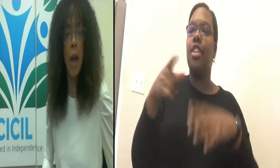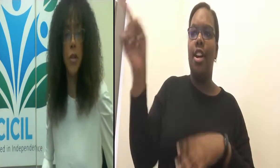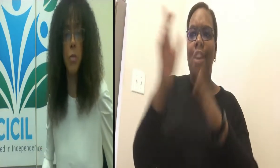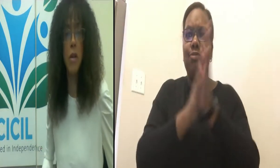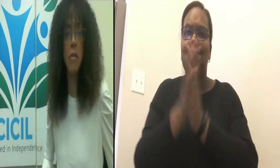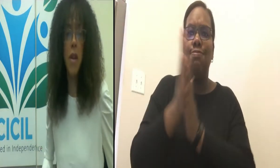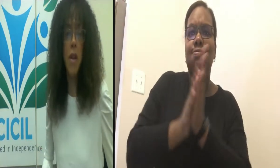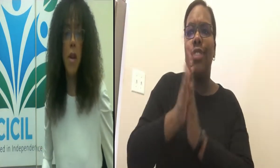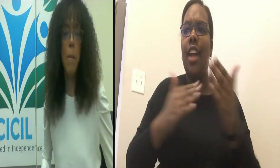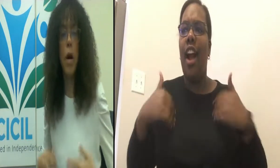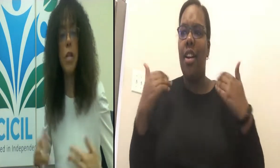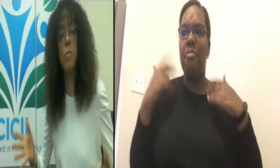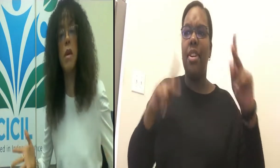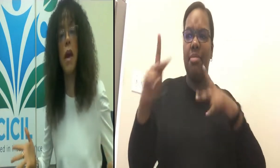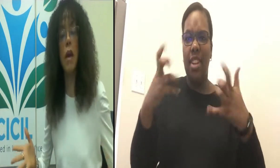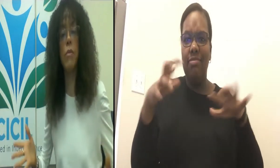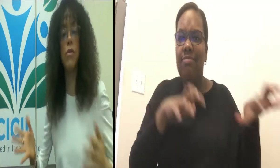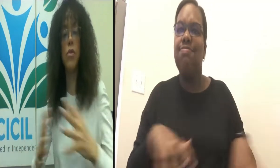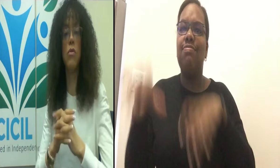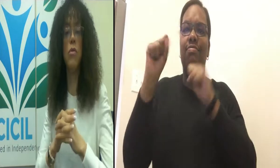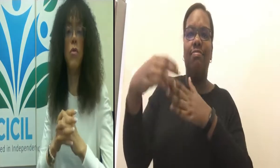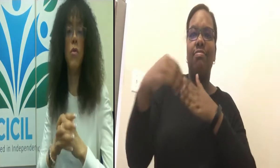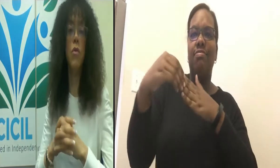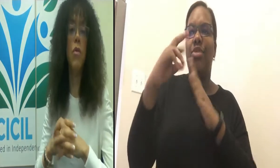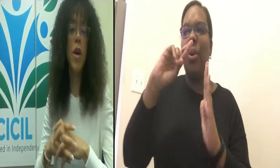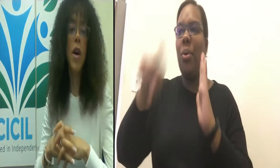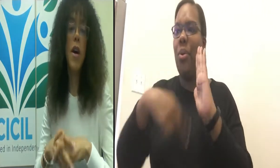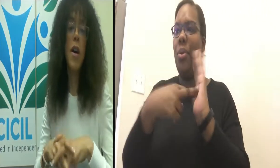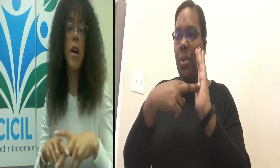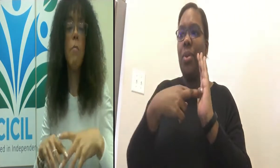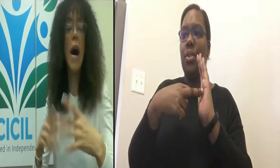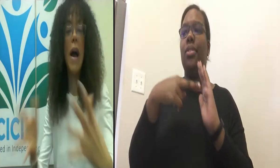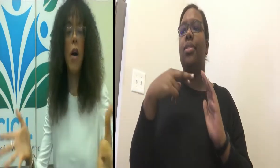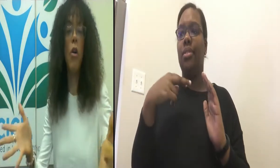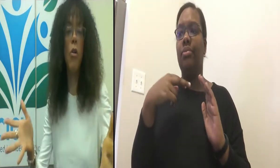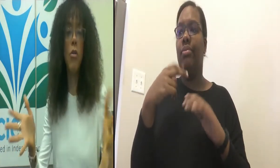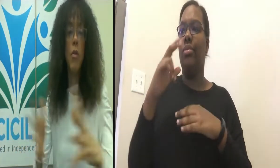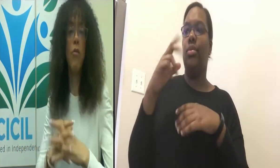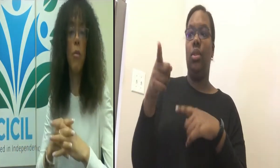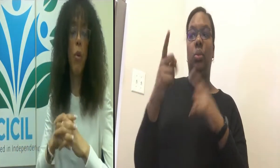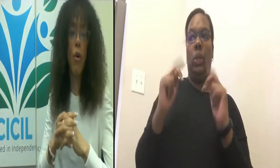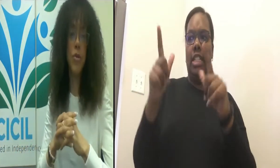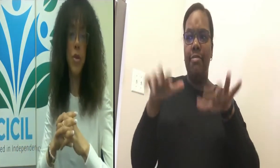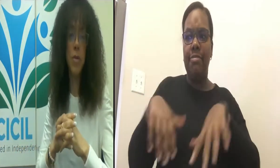descriptions are heavy on jargon with regards to financial management. "Must be